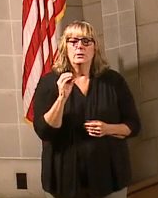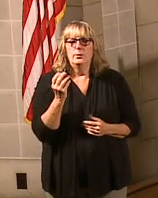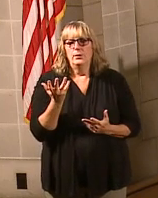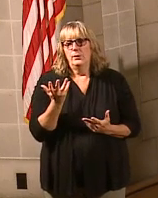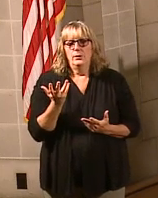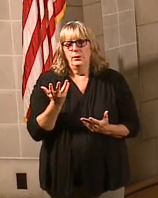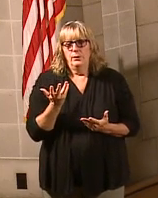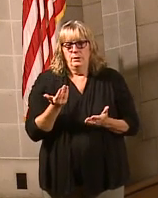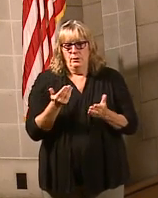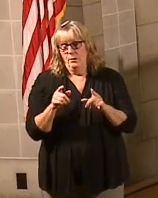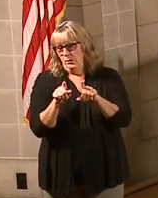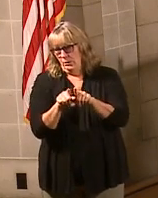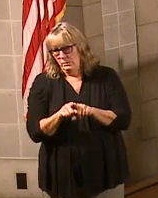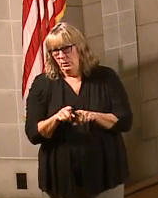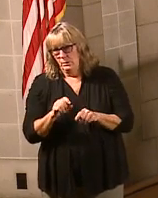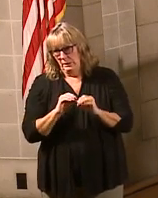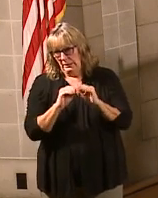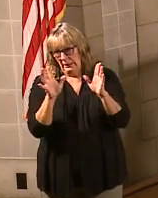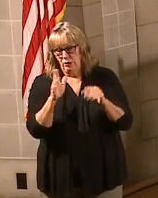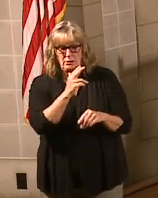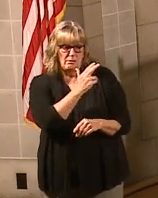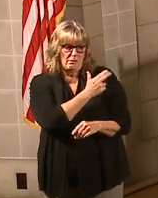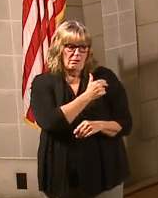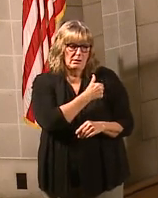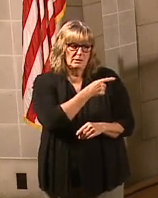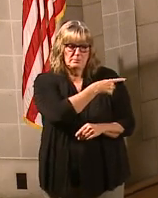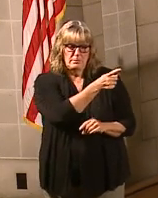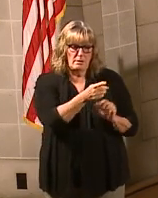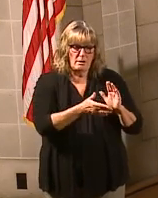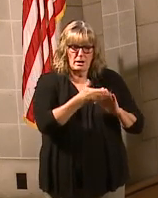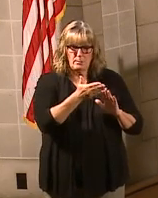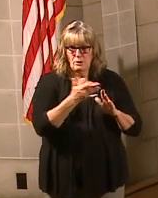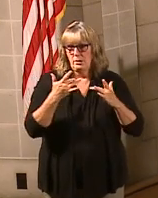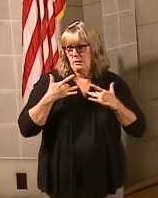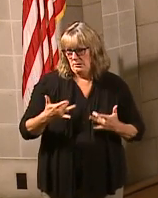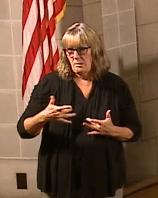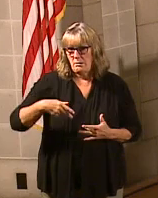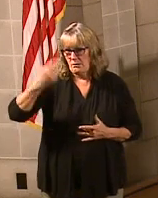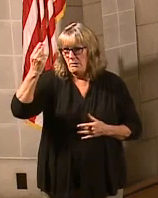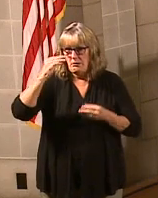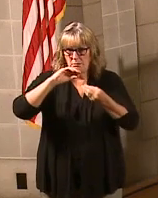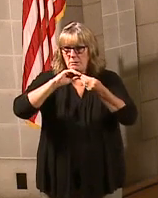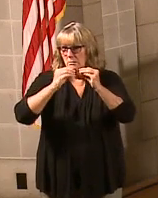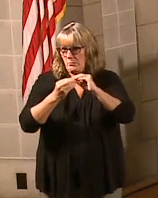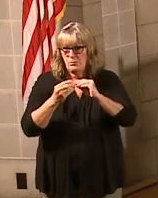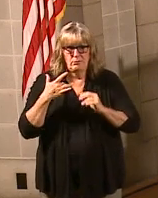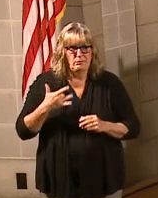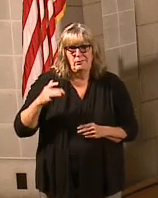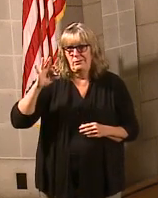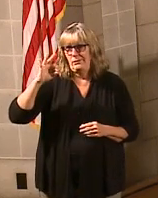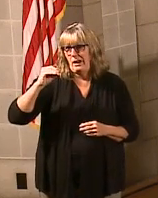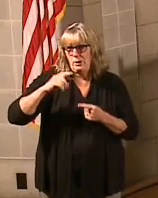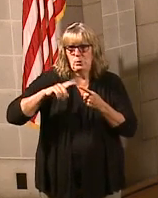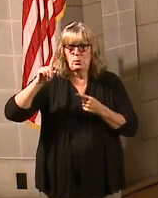WAS TALKING ABOUT HOSPITALS WERE FULL. MAKE SURE WE'RE BALANCING OUT